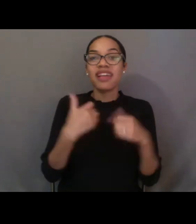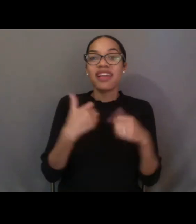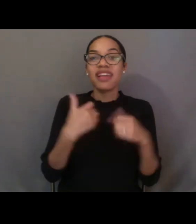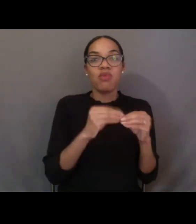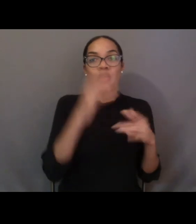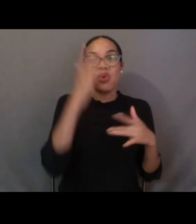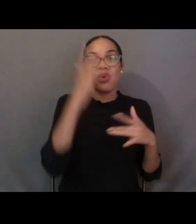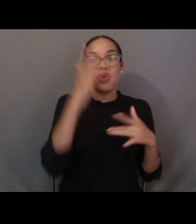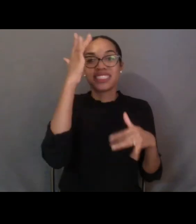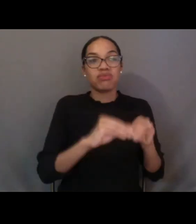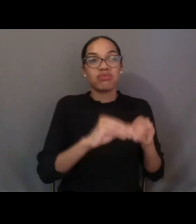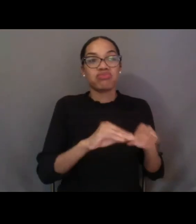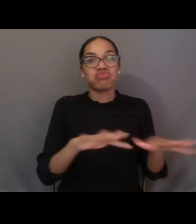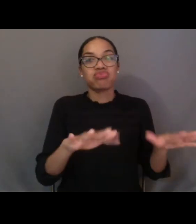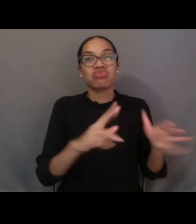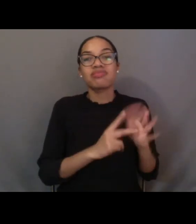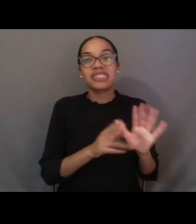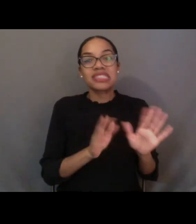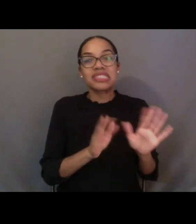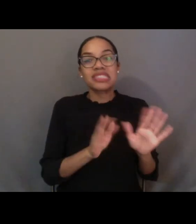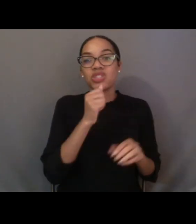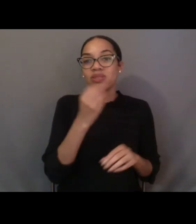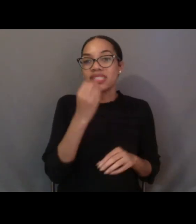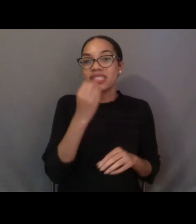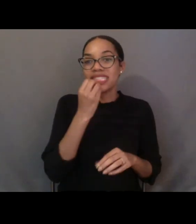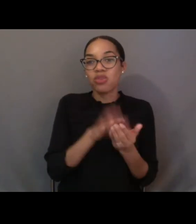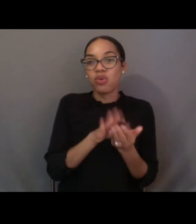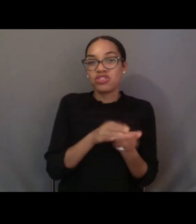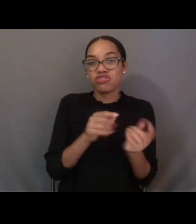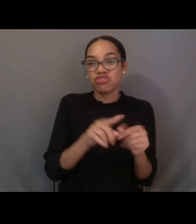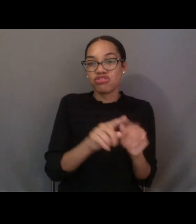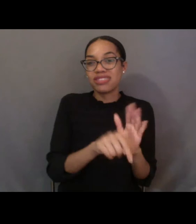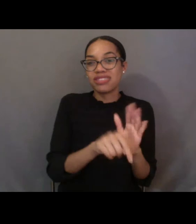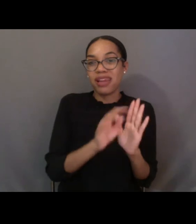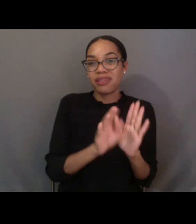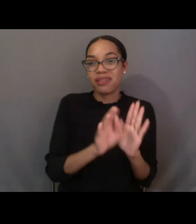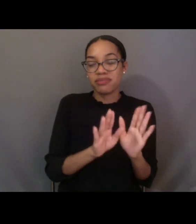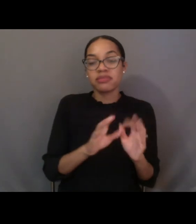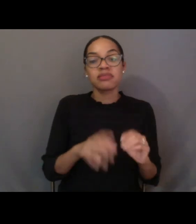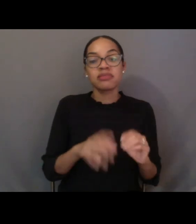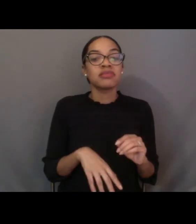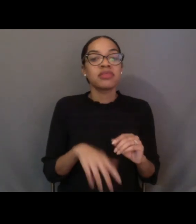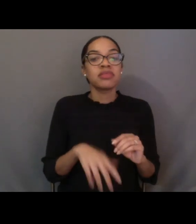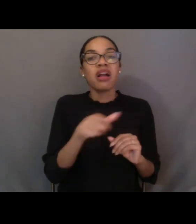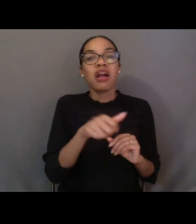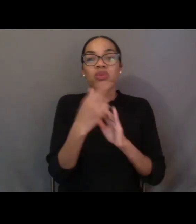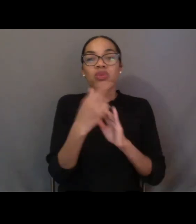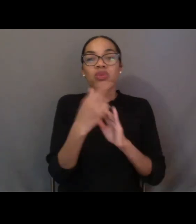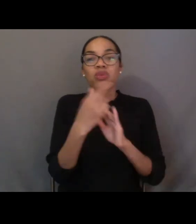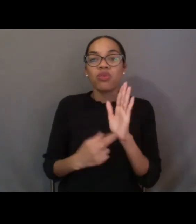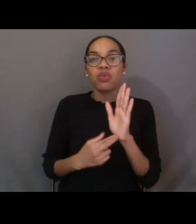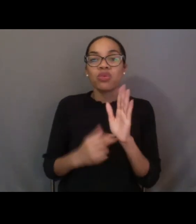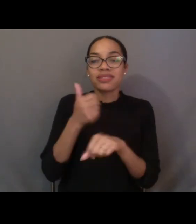during those periods. We have a lot of rules and regulations that are set so that we can protect humans